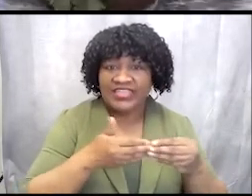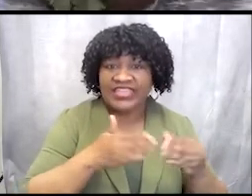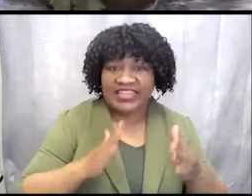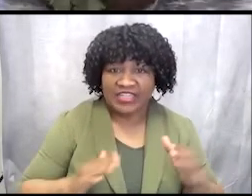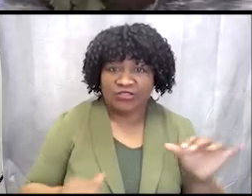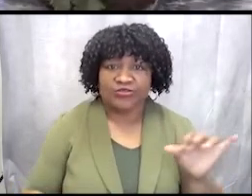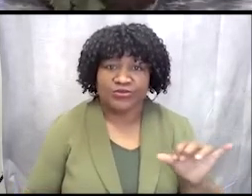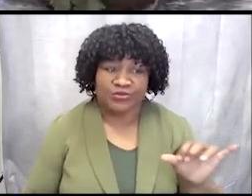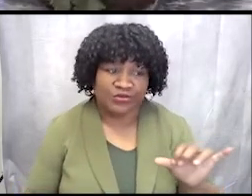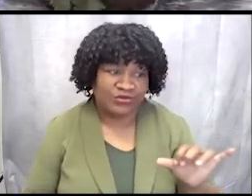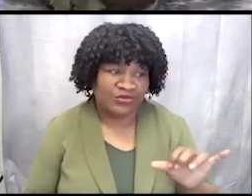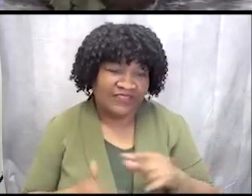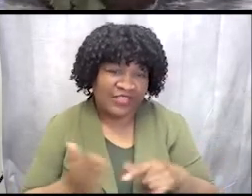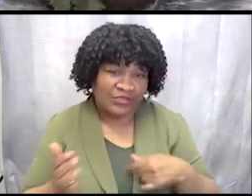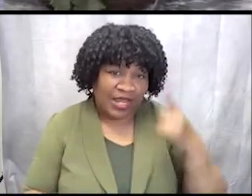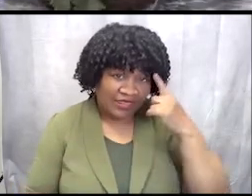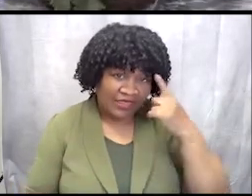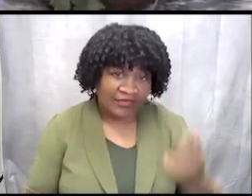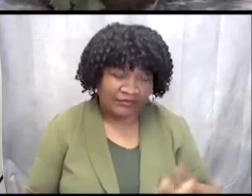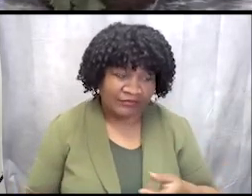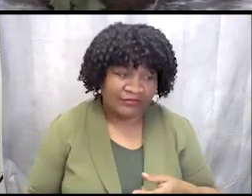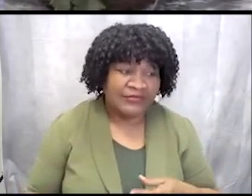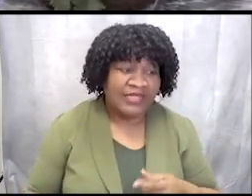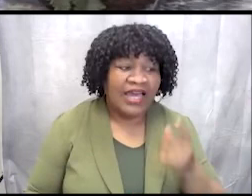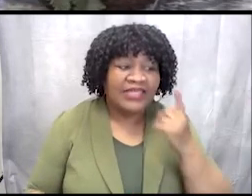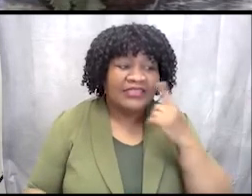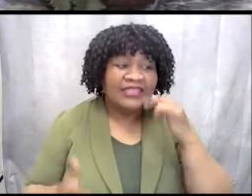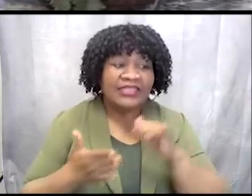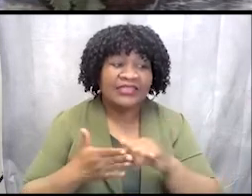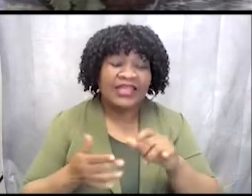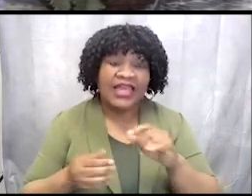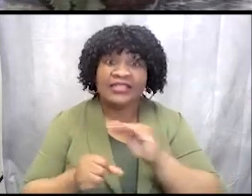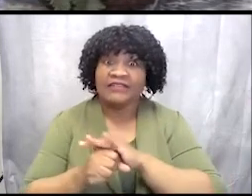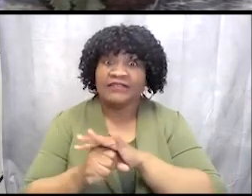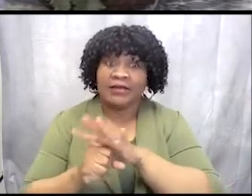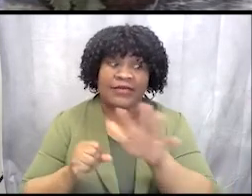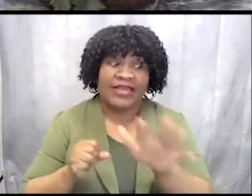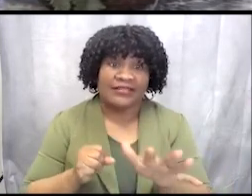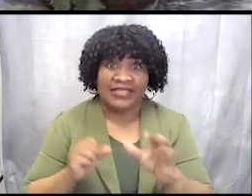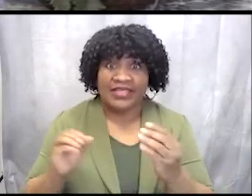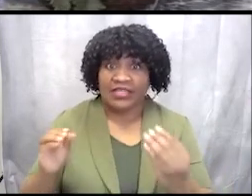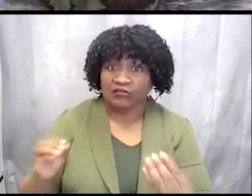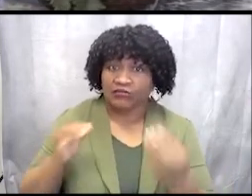I mean, that's what I think. I think that if the pandemic has taught us anything,